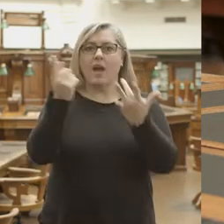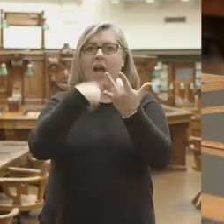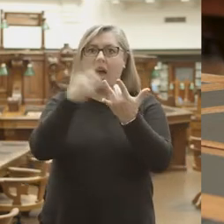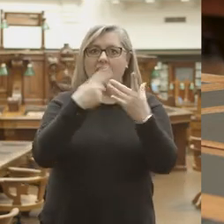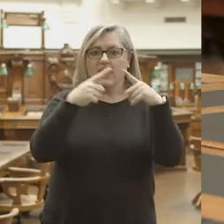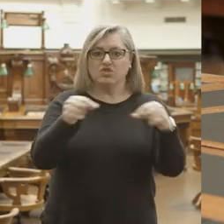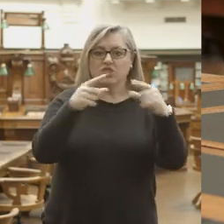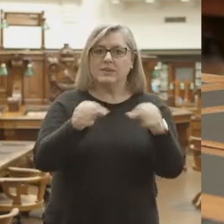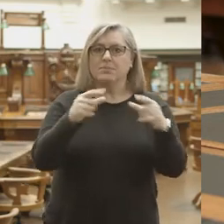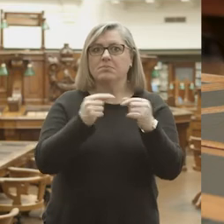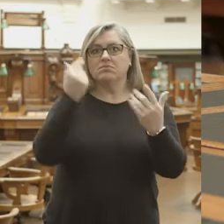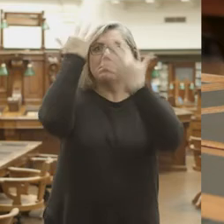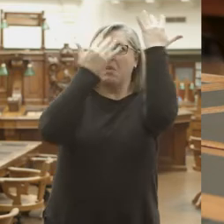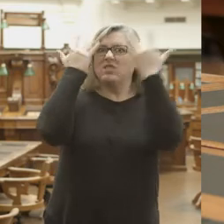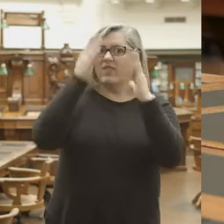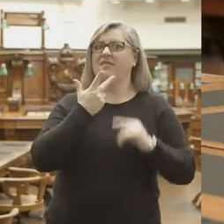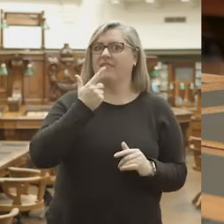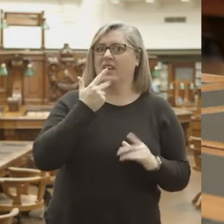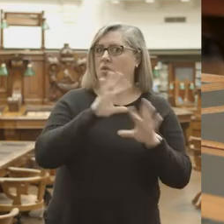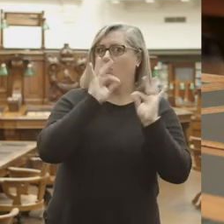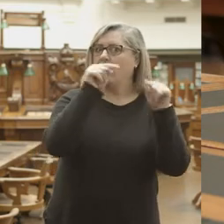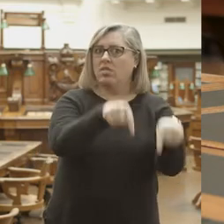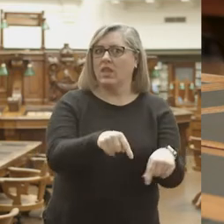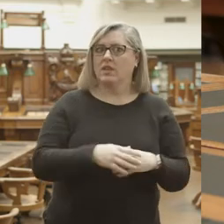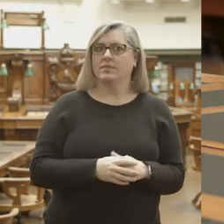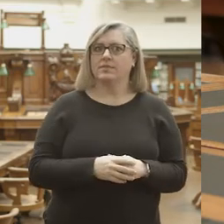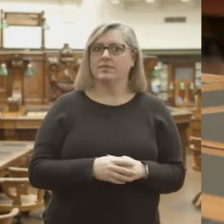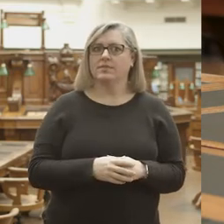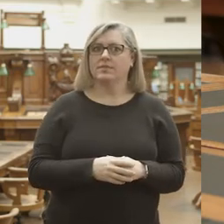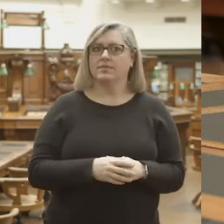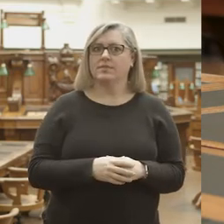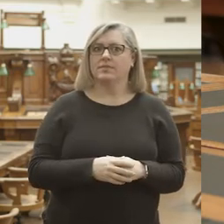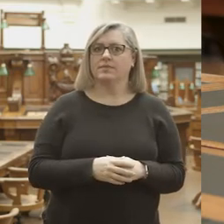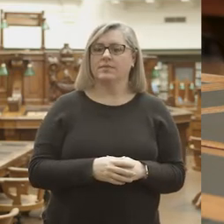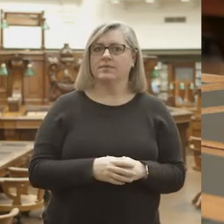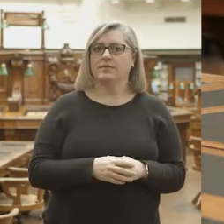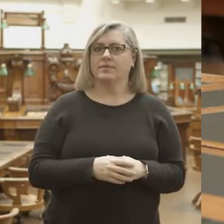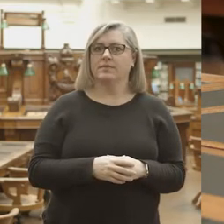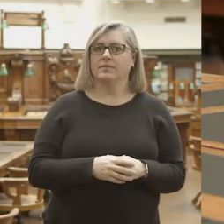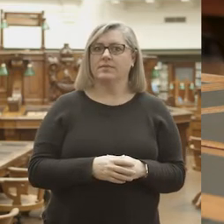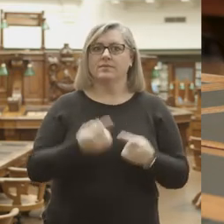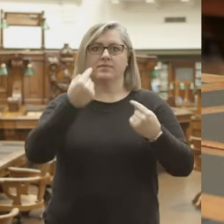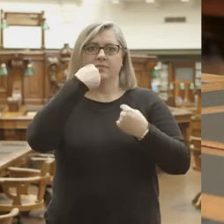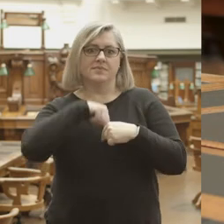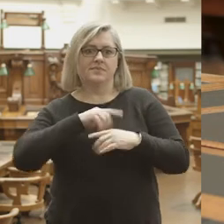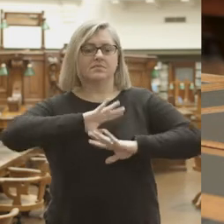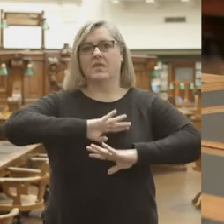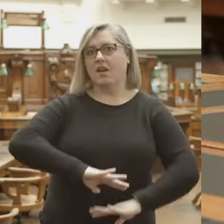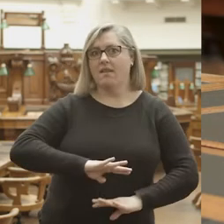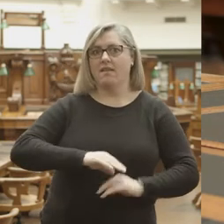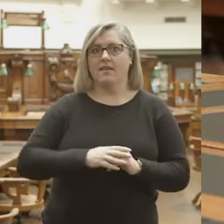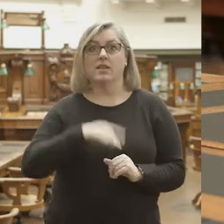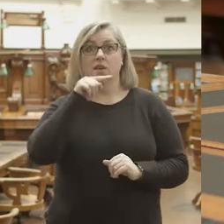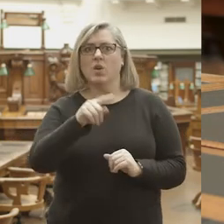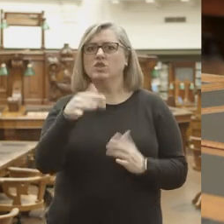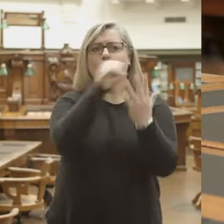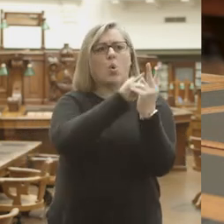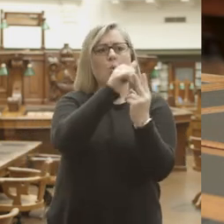and listen to how it sounds Which chip do you think was more